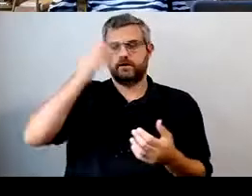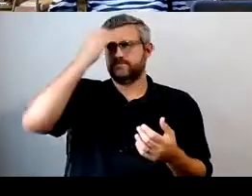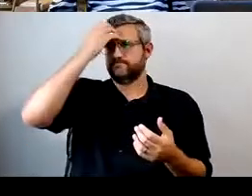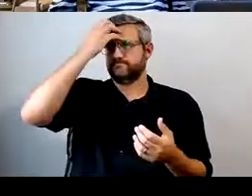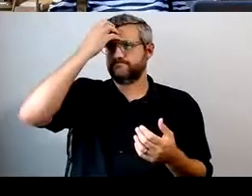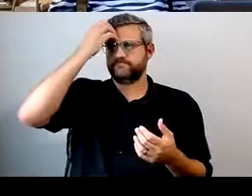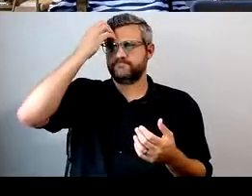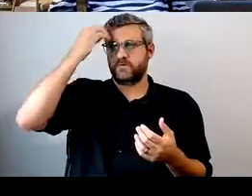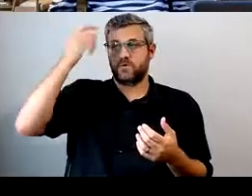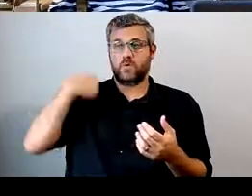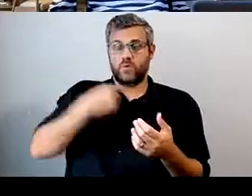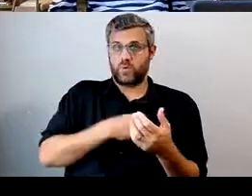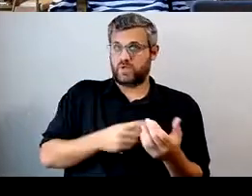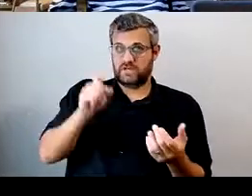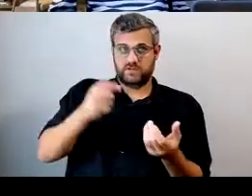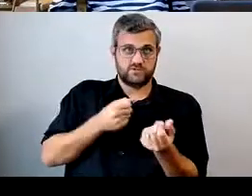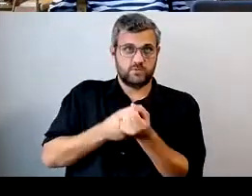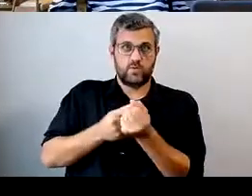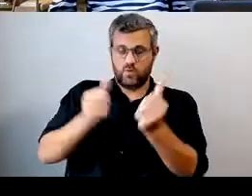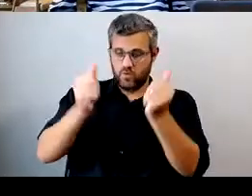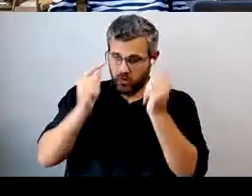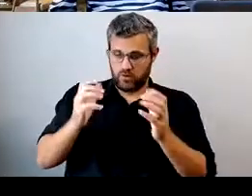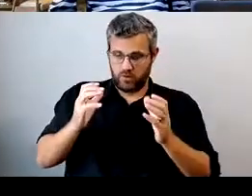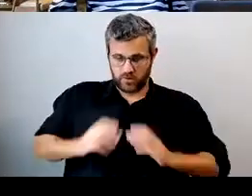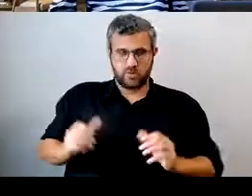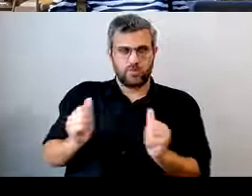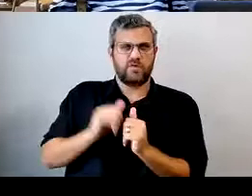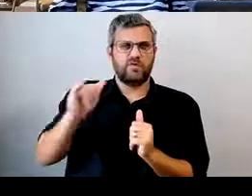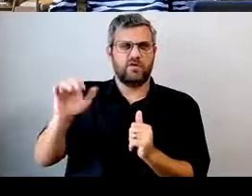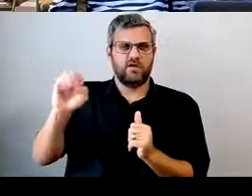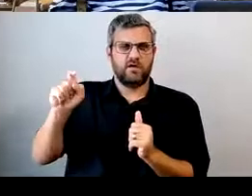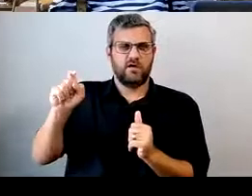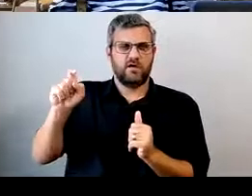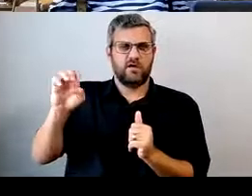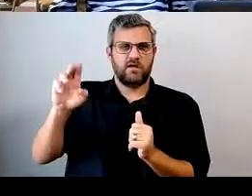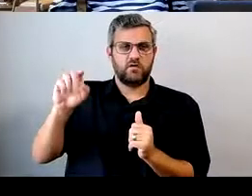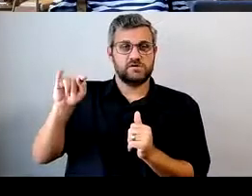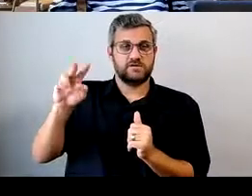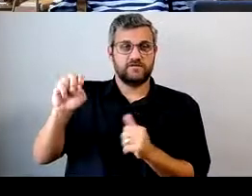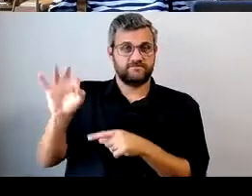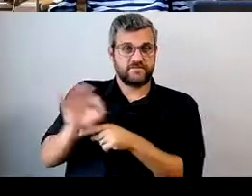and we pretty much need to support all of our clients with executive function, high-level executive function is something that's difficult for all of us.